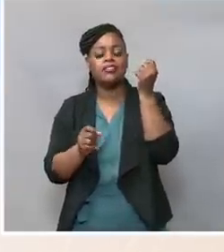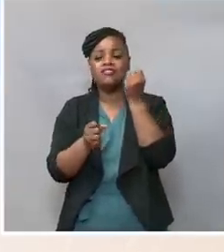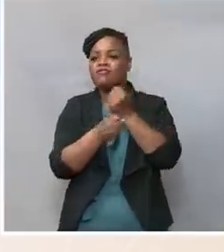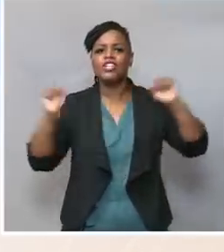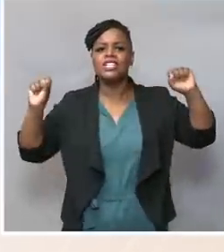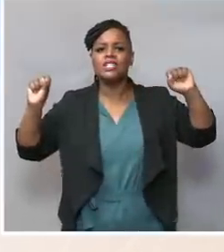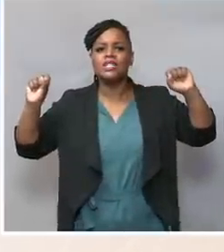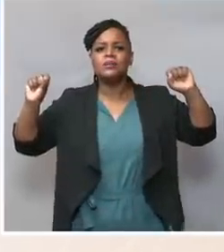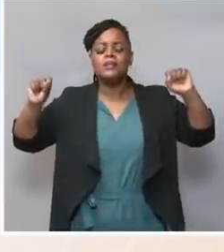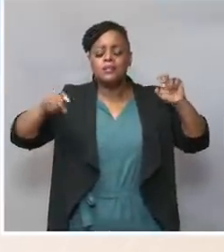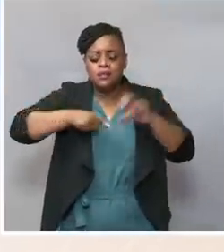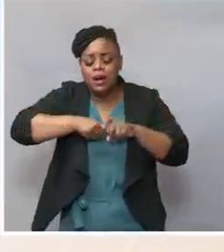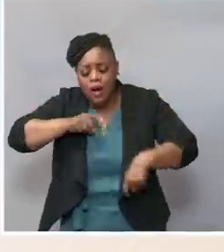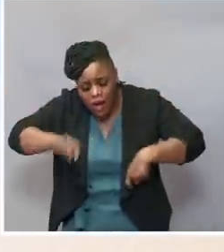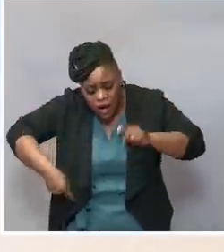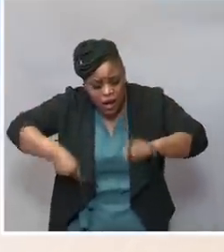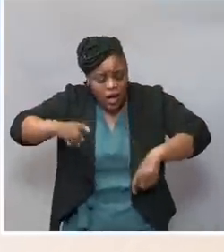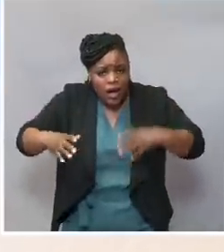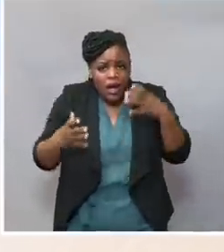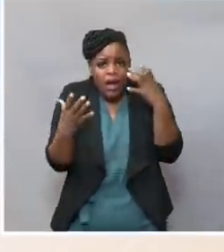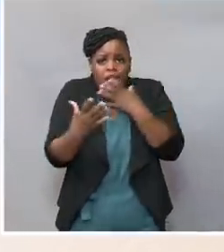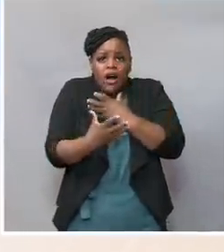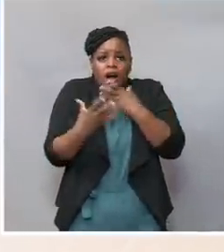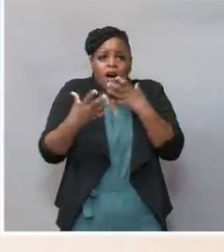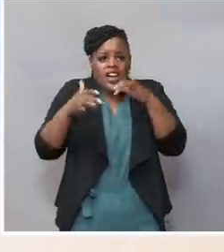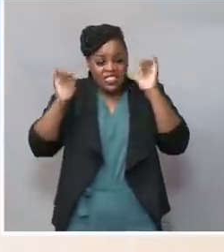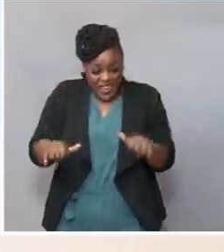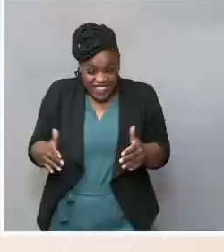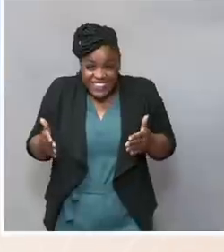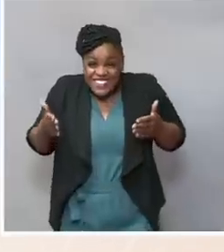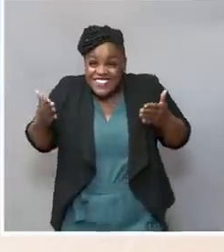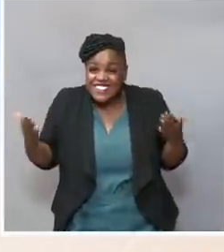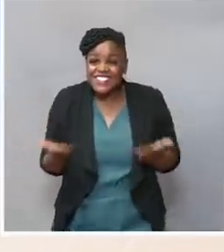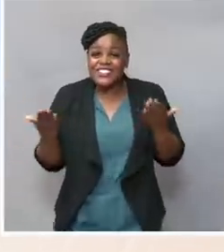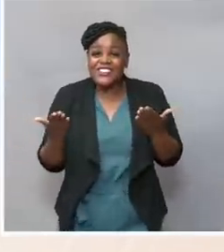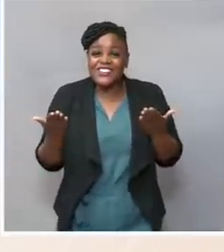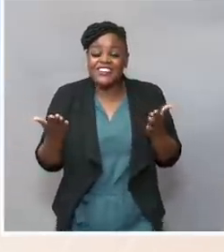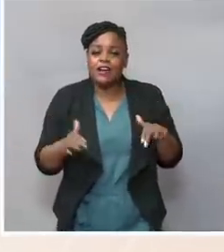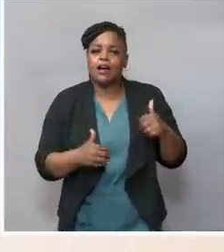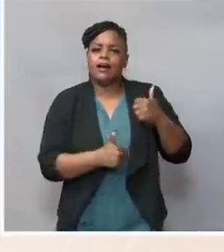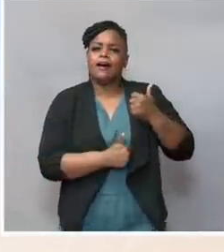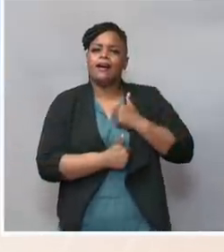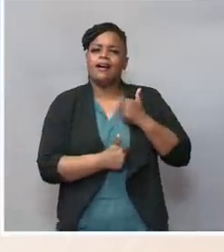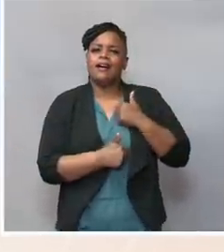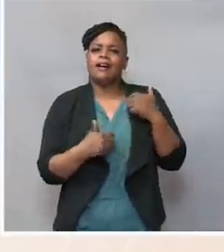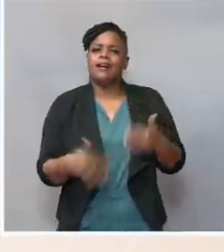Here at the Brancas, Henry found union soldiers who helped him remove that iron bar.